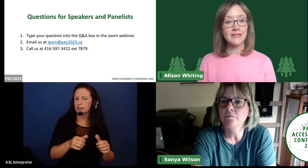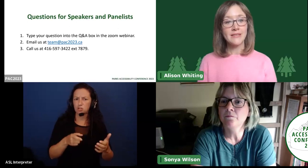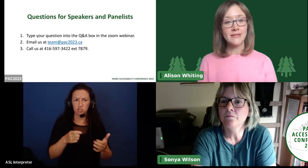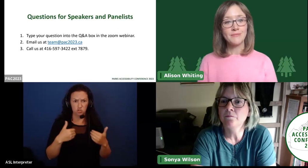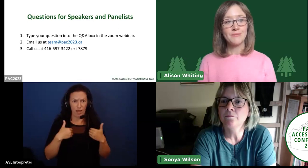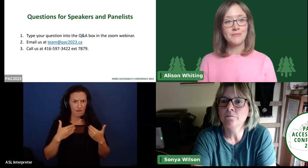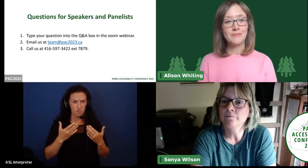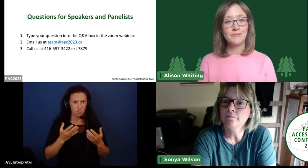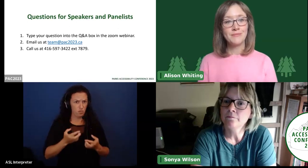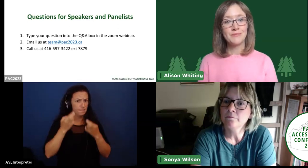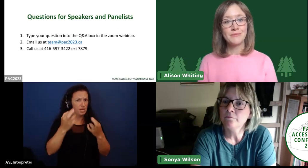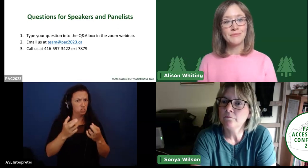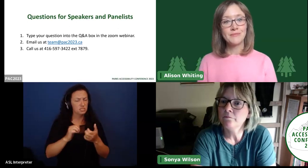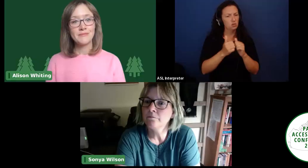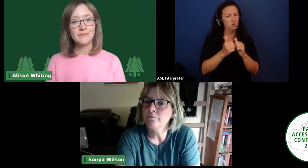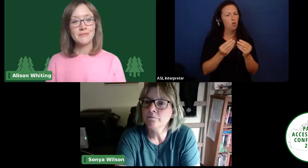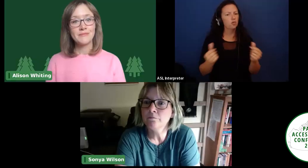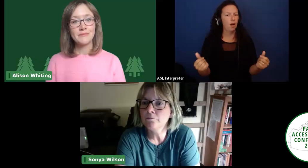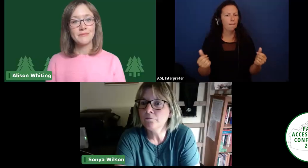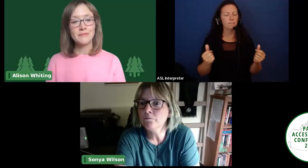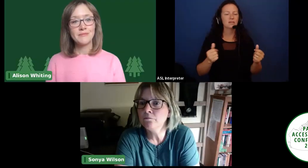that?